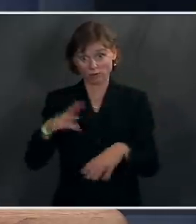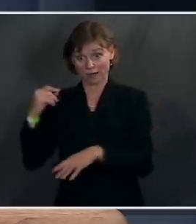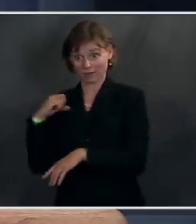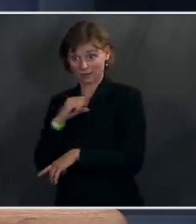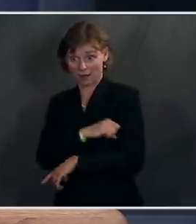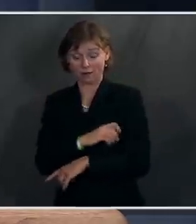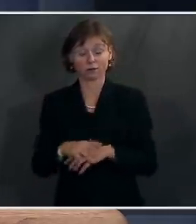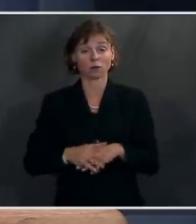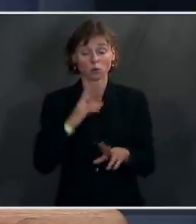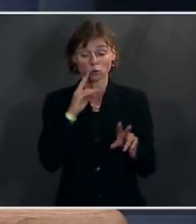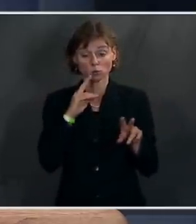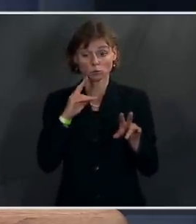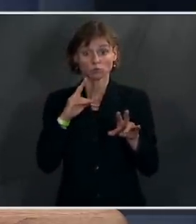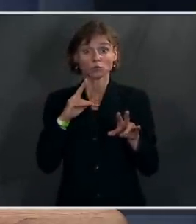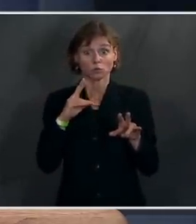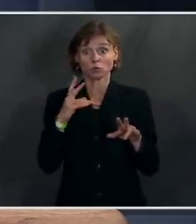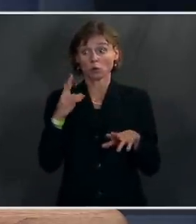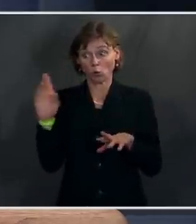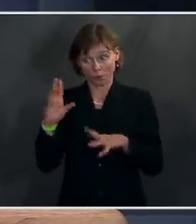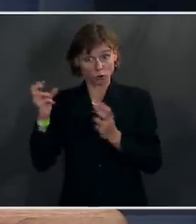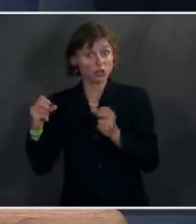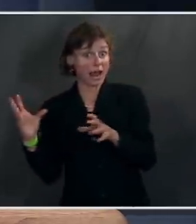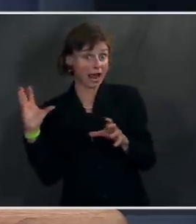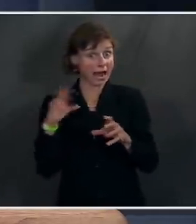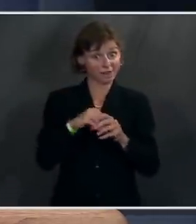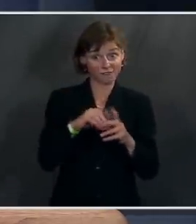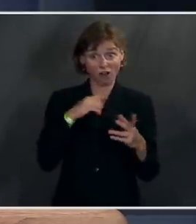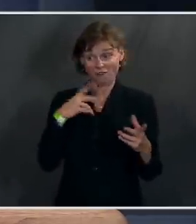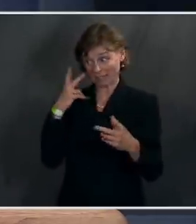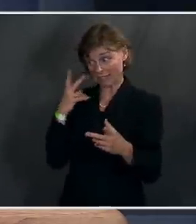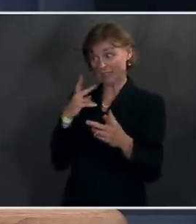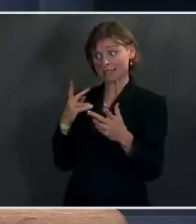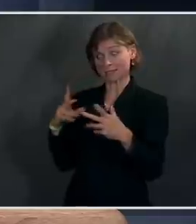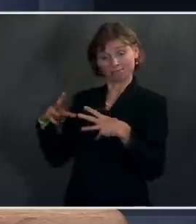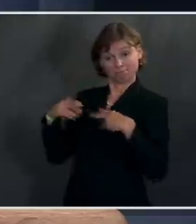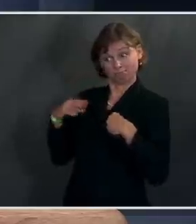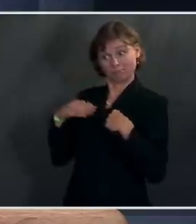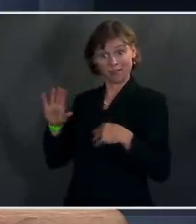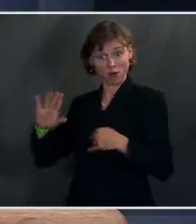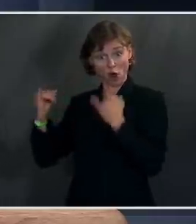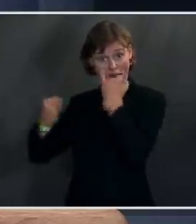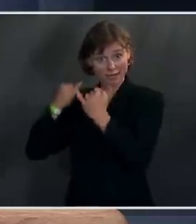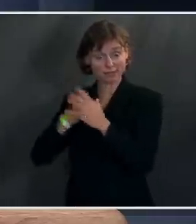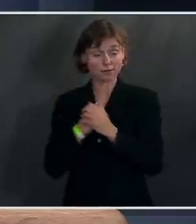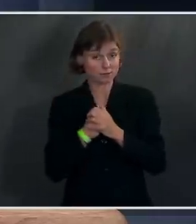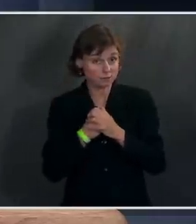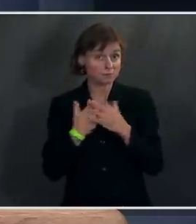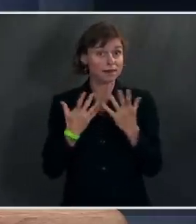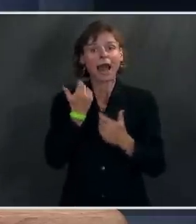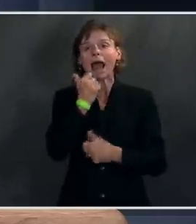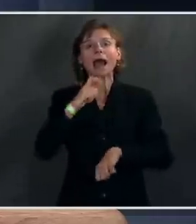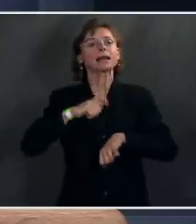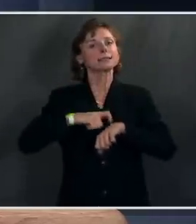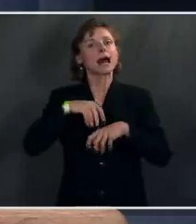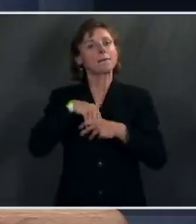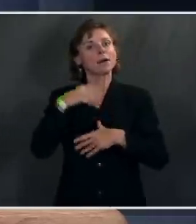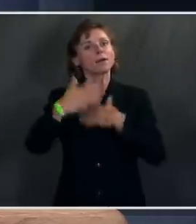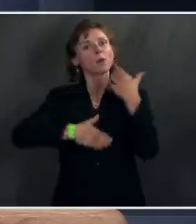Republicans can engage and see their ideas adopted at any point in the process a bipartisan bill can pass on the floor.